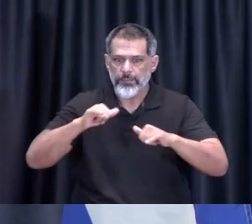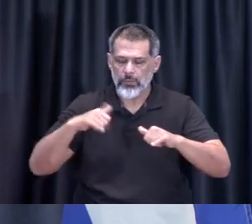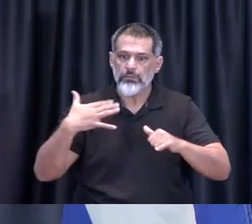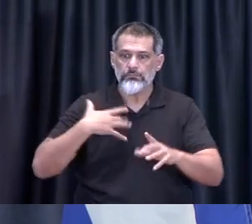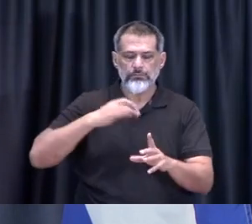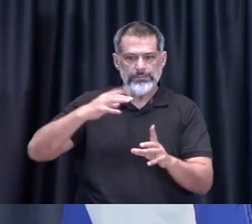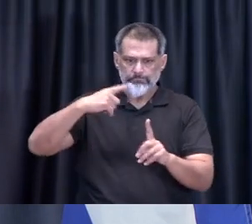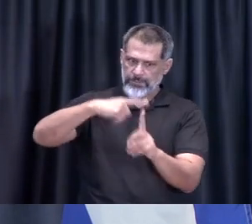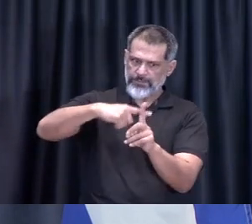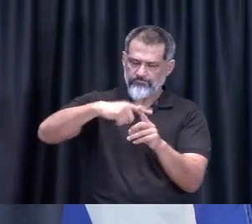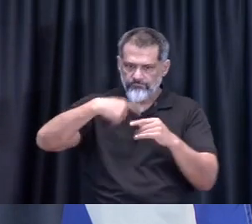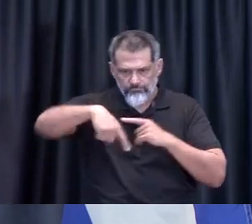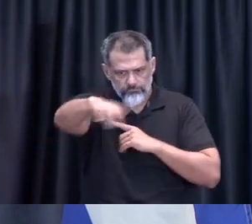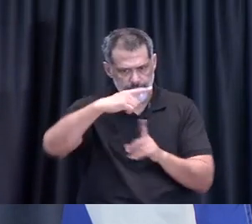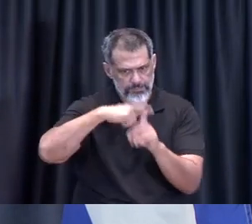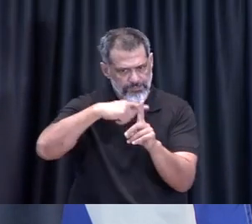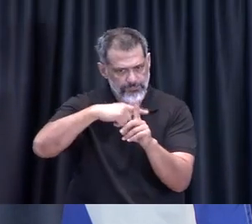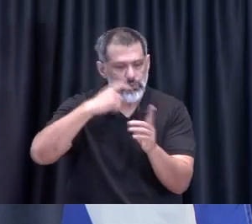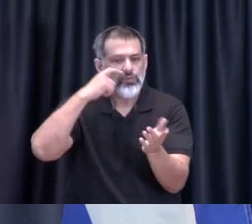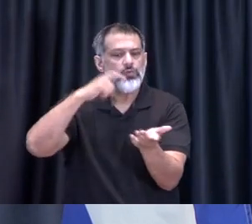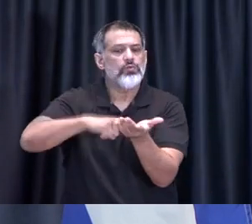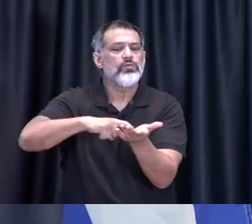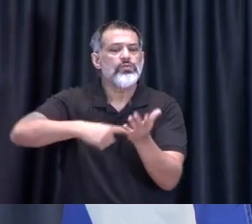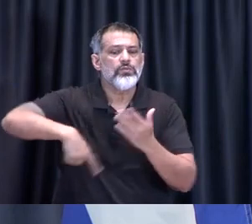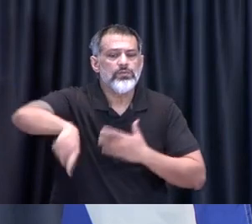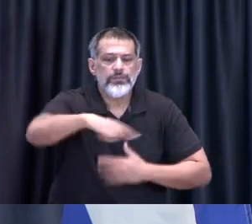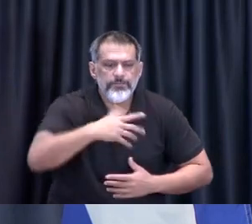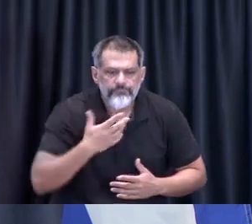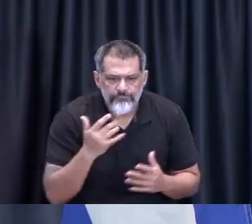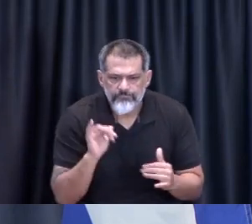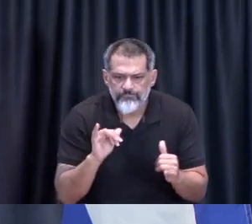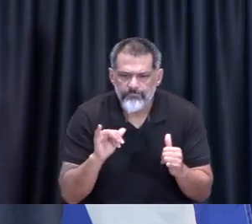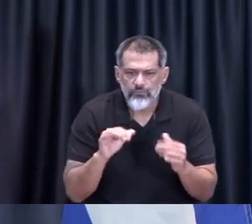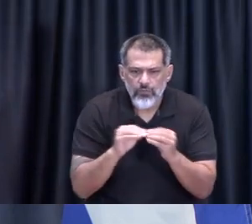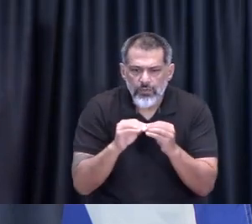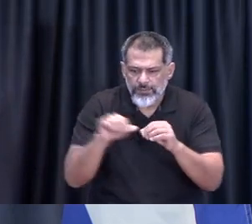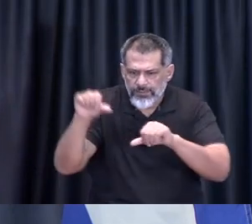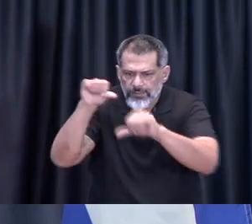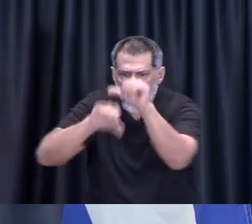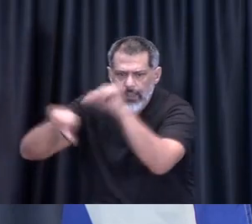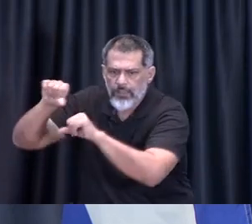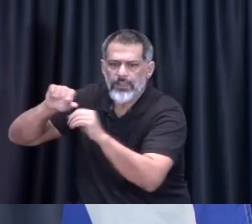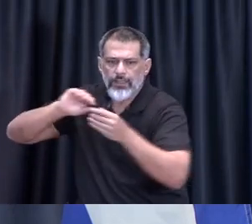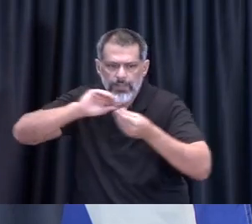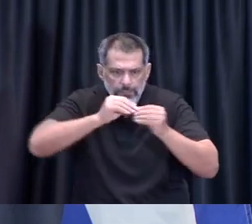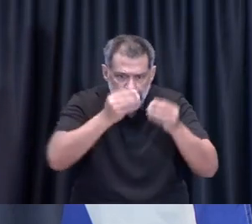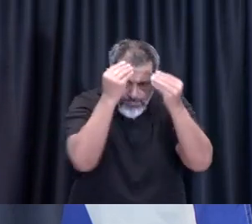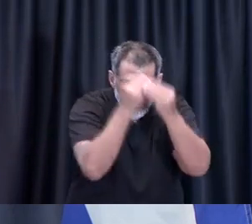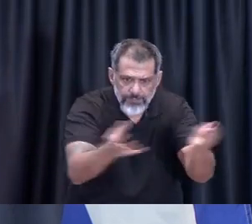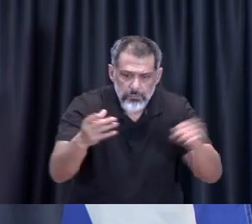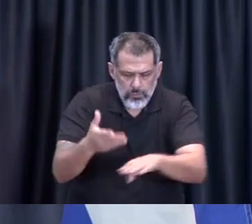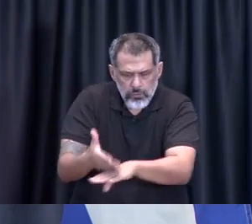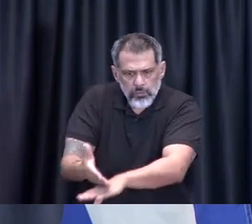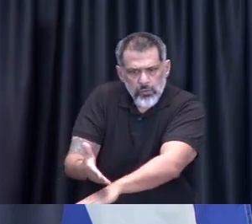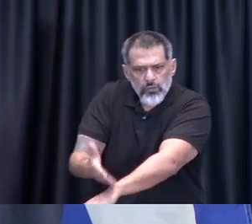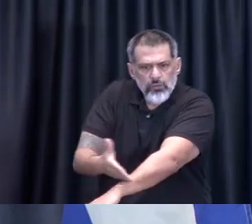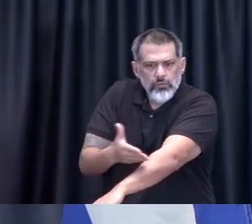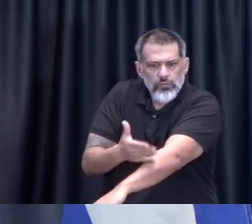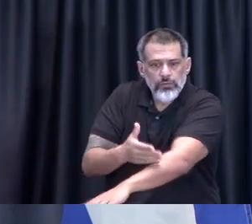We are seeing some indicators that are telling us that things are getting a little bit better. Wastewater surveillance being one of them.